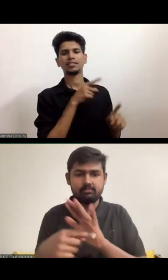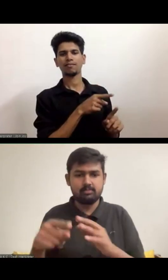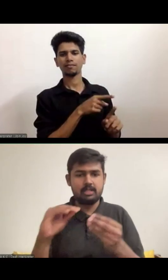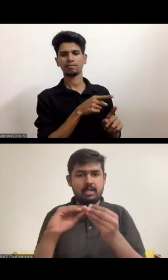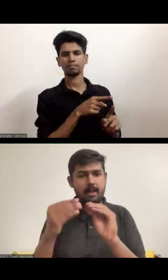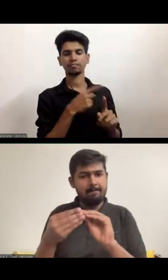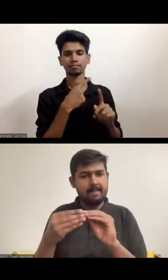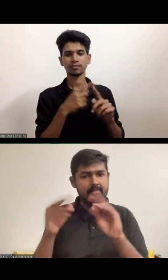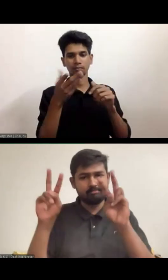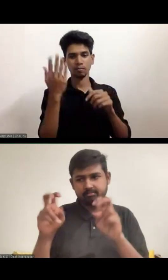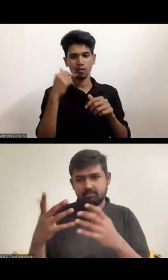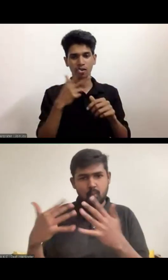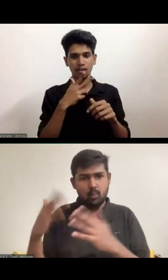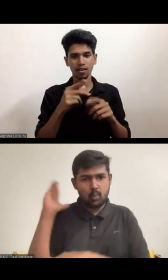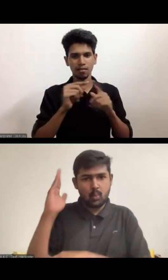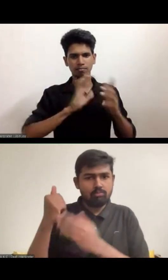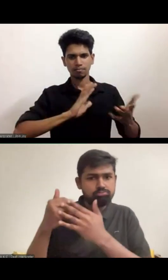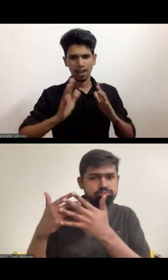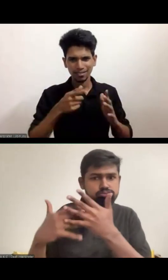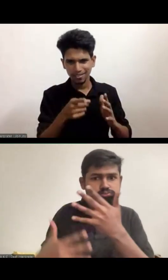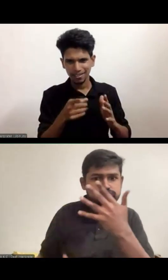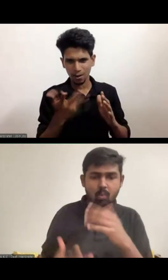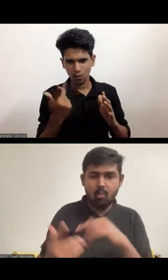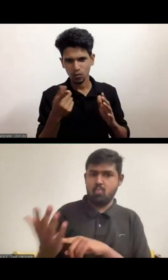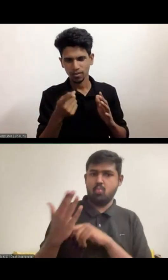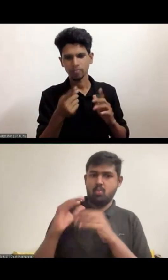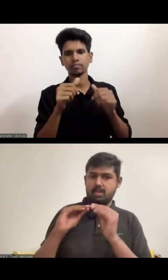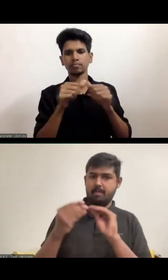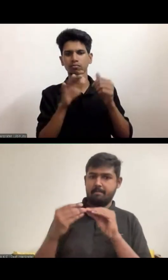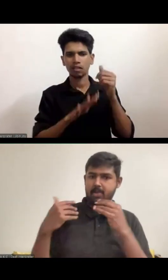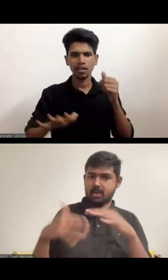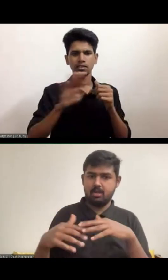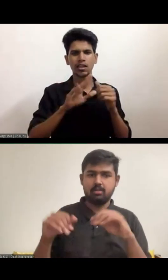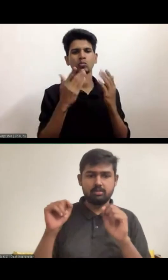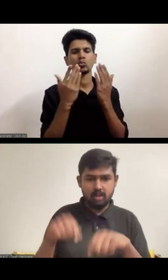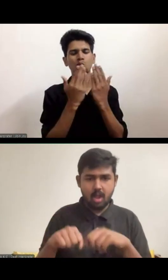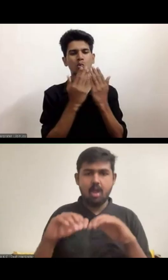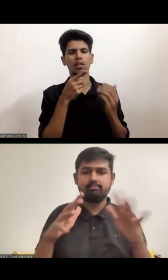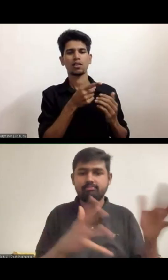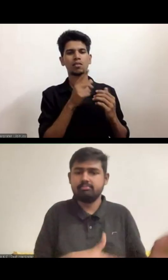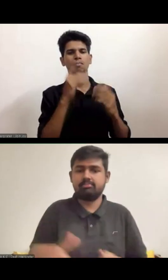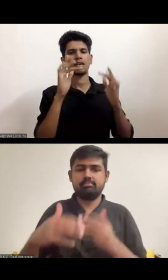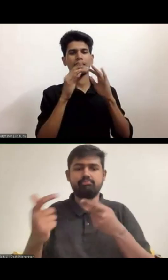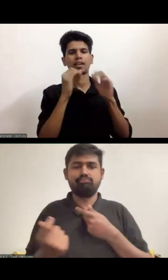and the Asia-Pacific Regional Internet Governance Forum, reserves at least one seat internationally